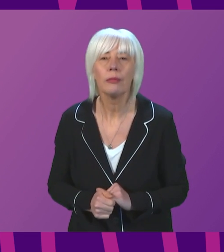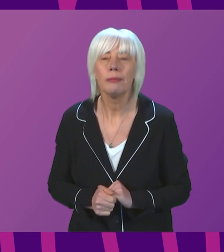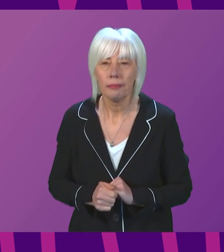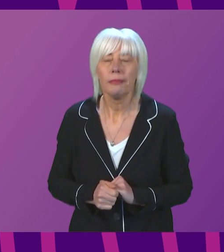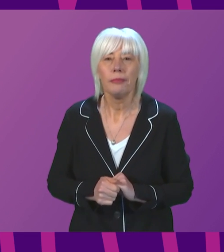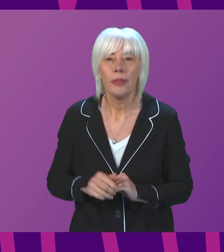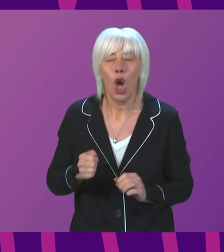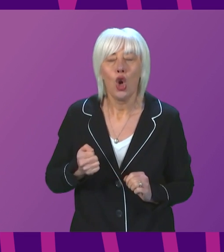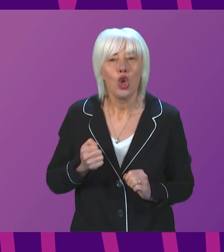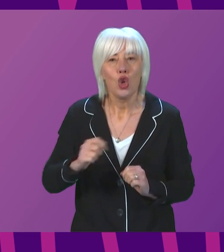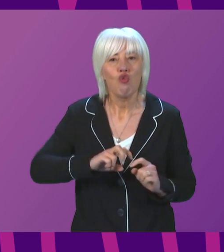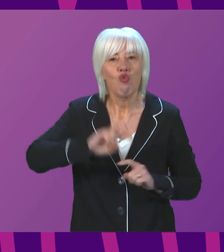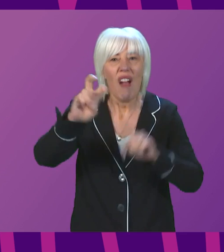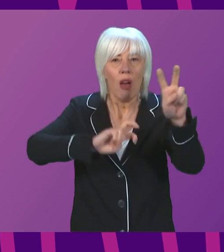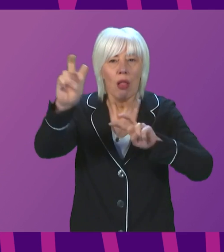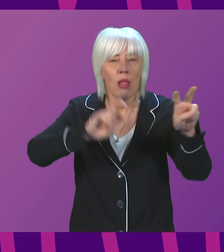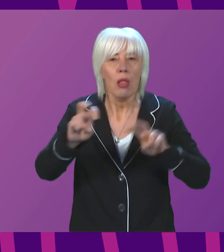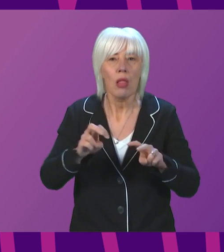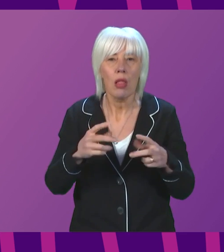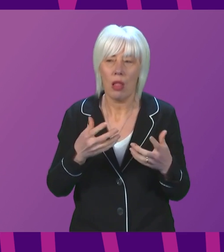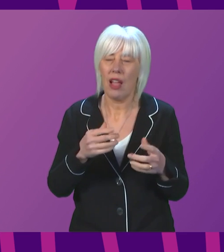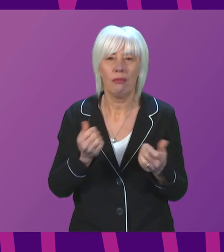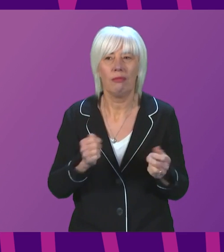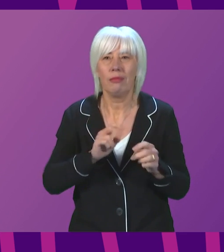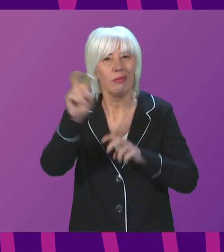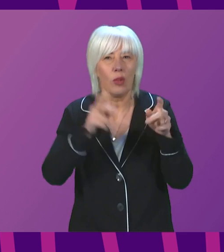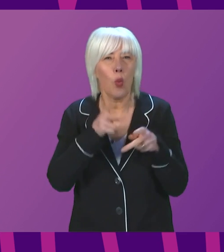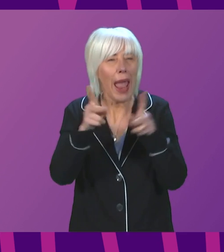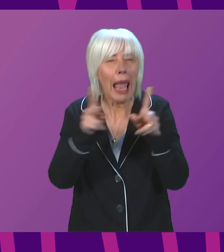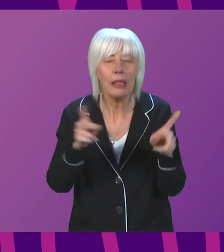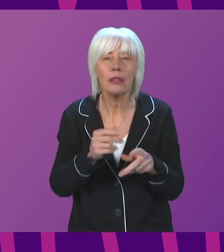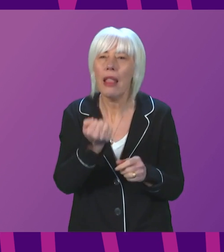Travel patterns and the numbers of passengers have substantially and significantly changed